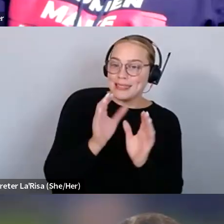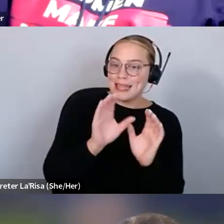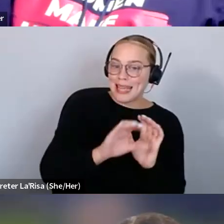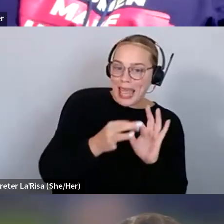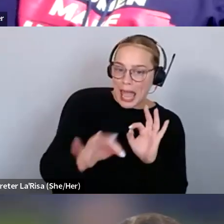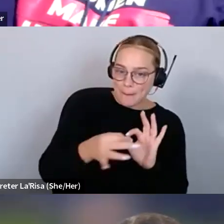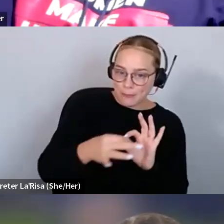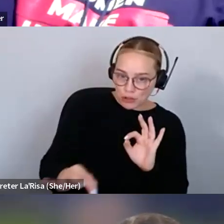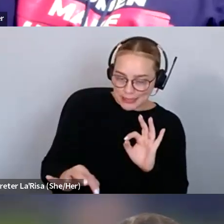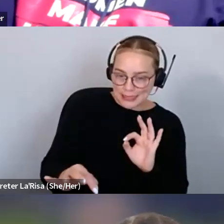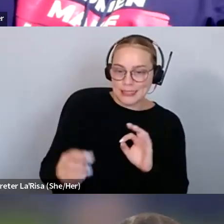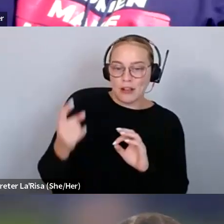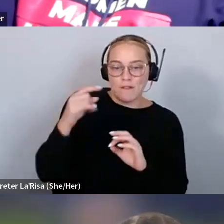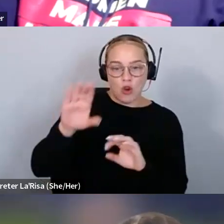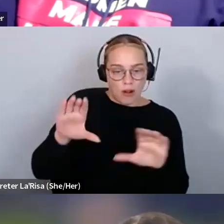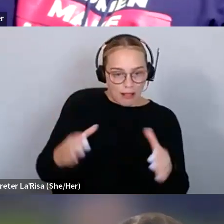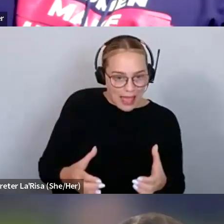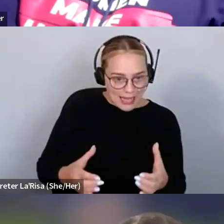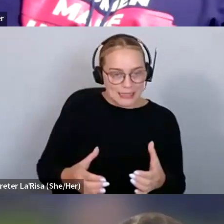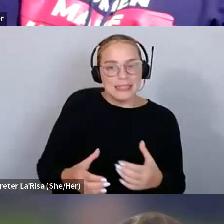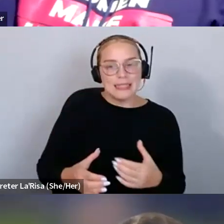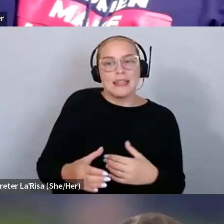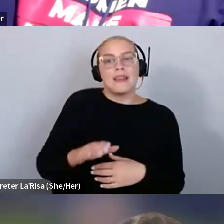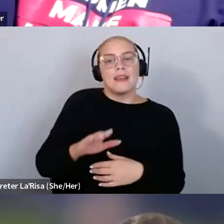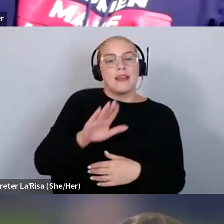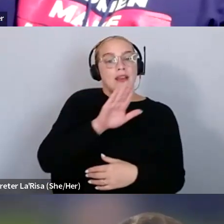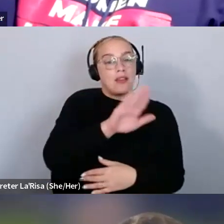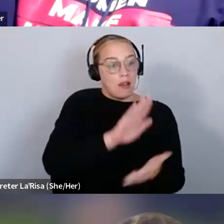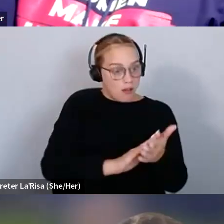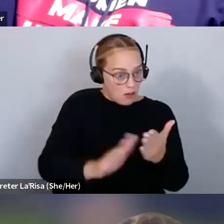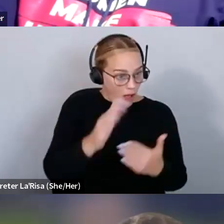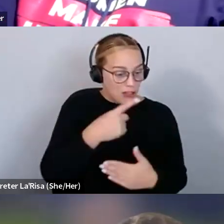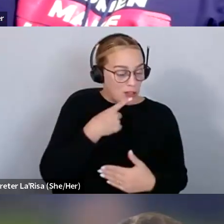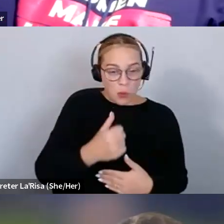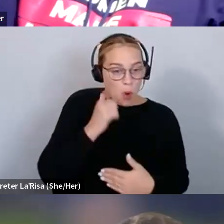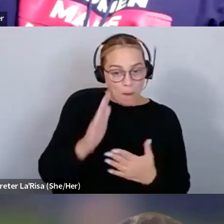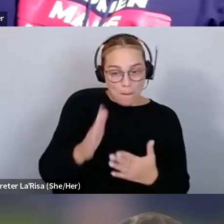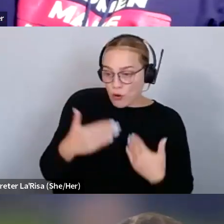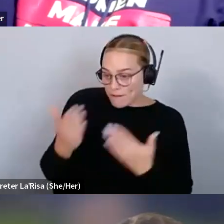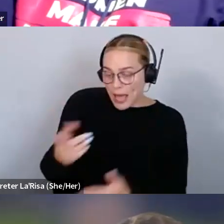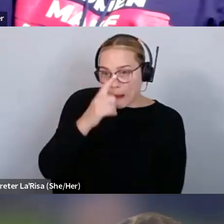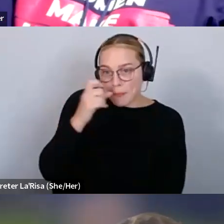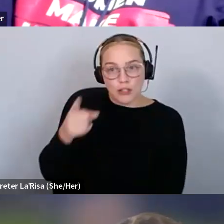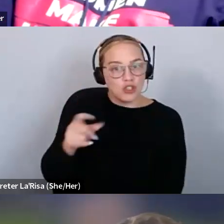Rosa is studying to be a therapist. She requested captions in her classes and field placement. Or College informed her that they will not provide